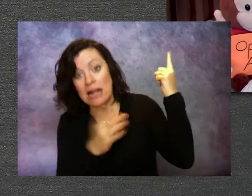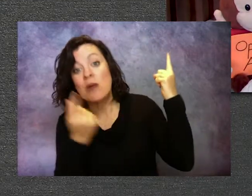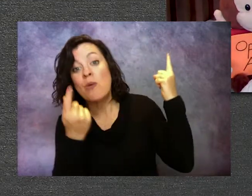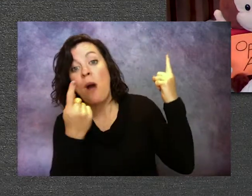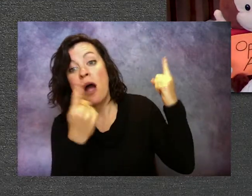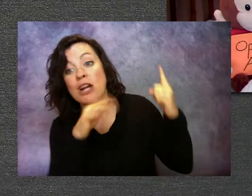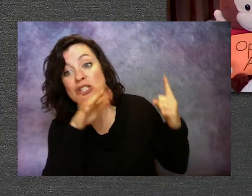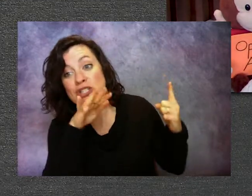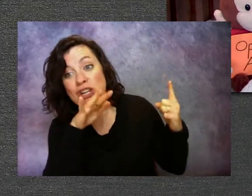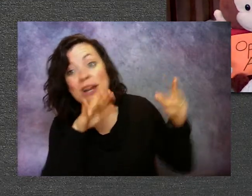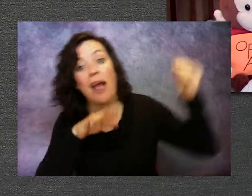Opposites.